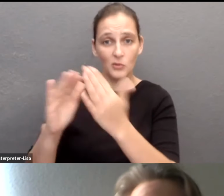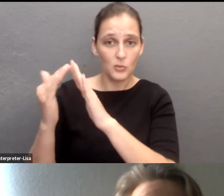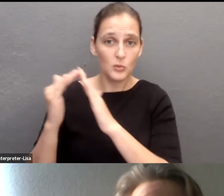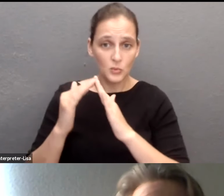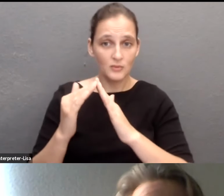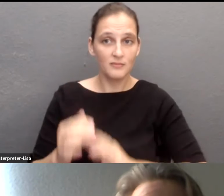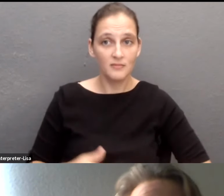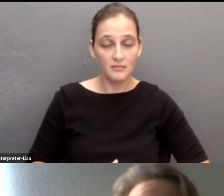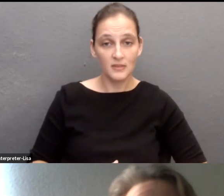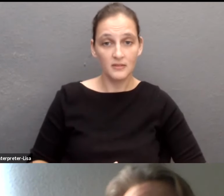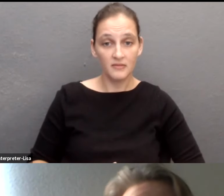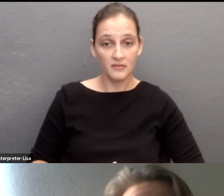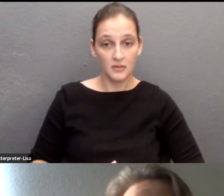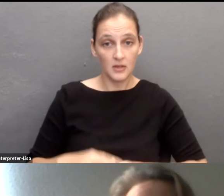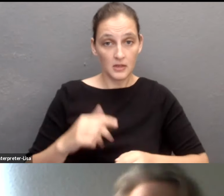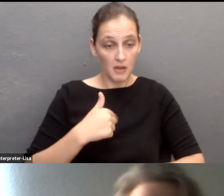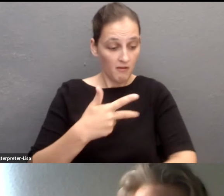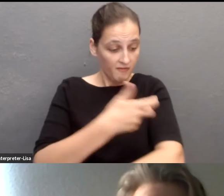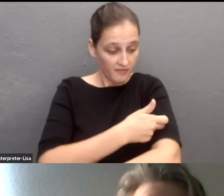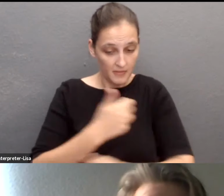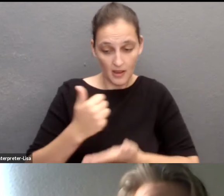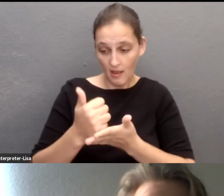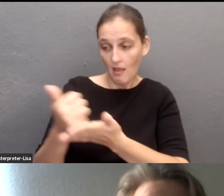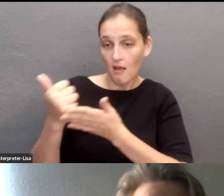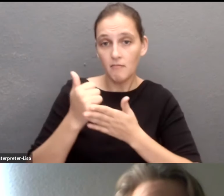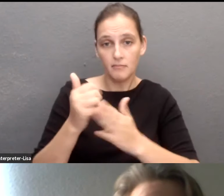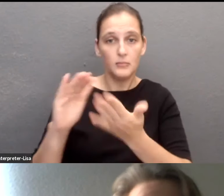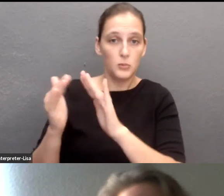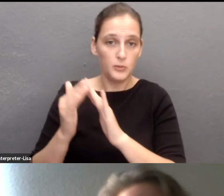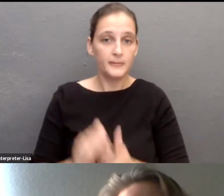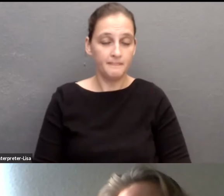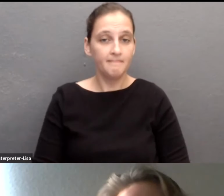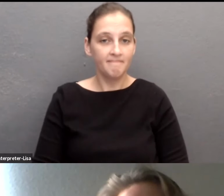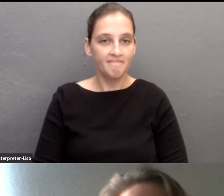vaccinated I can help others in my community yeah, now that's something I'd